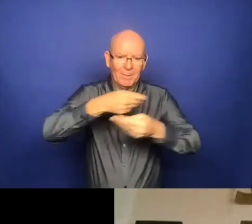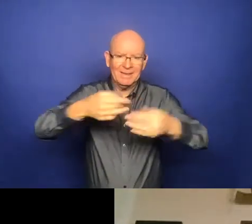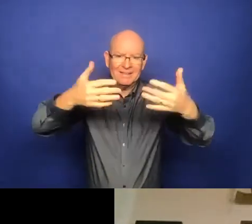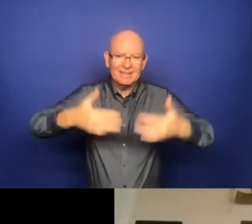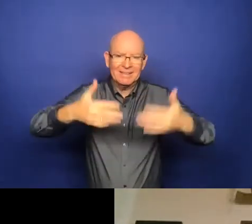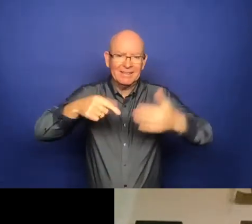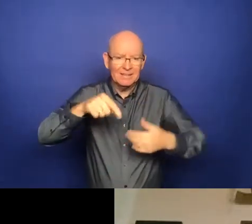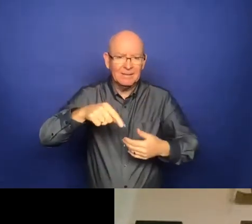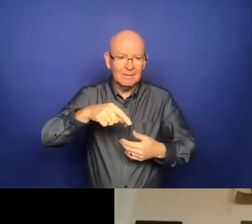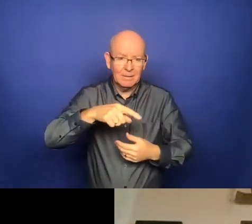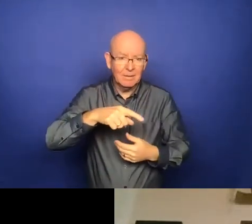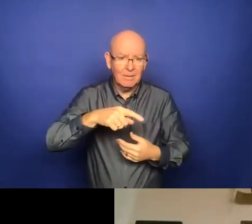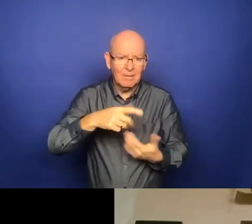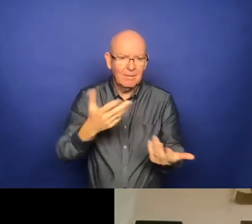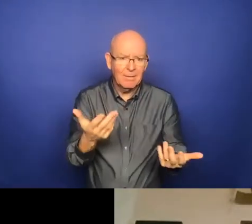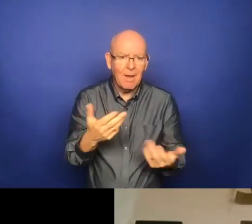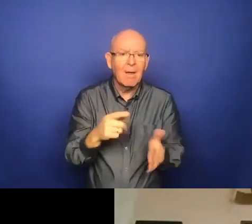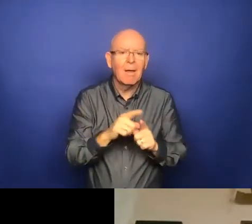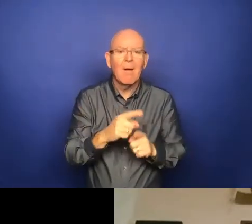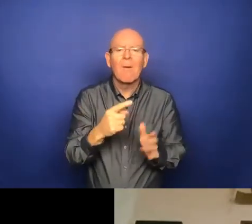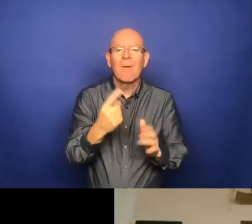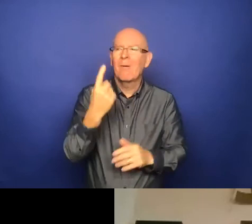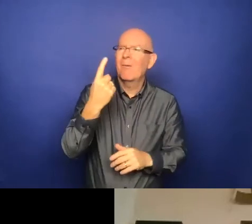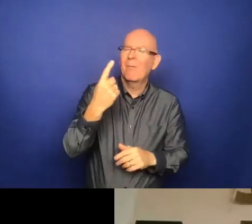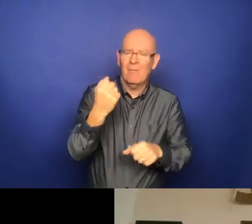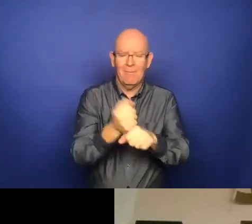in all of the statistics that we have, we all rely on